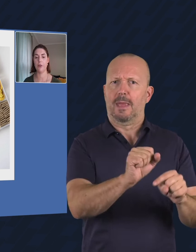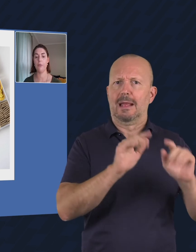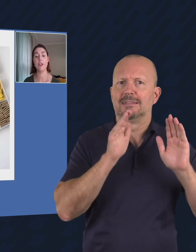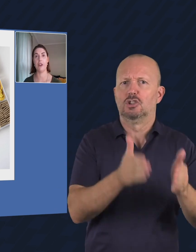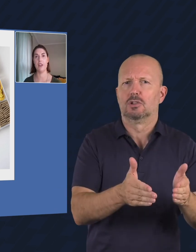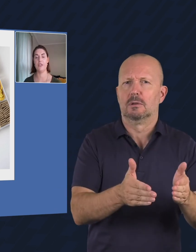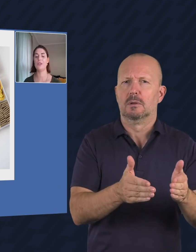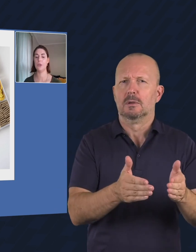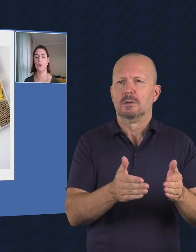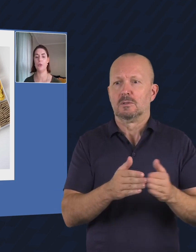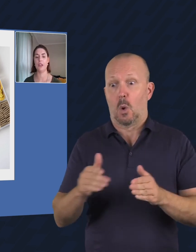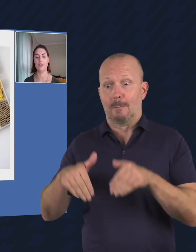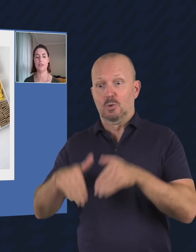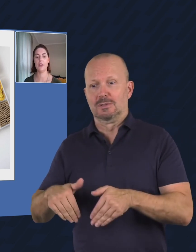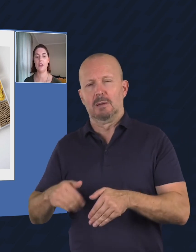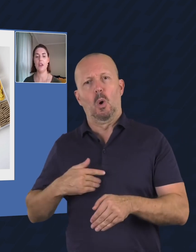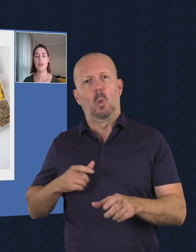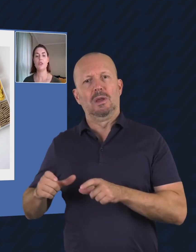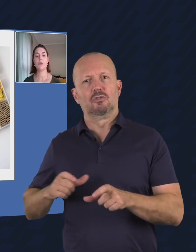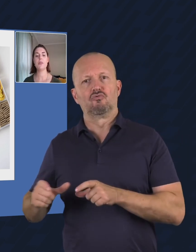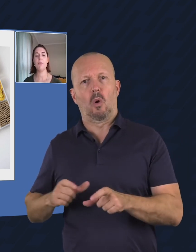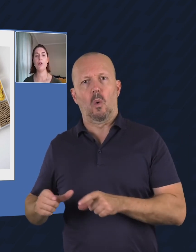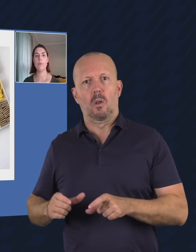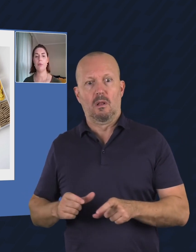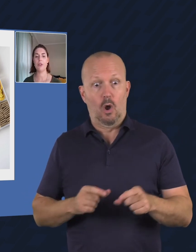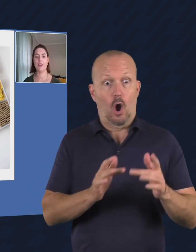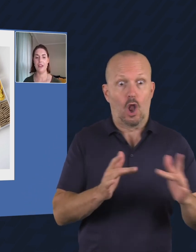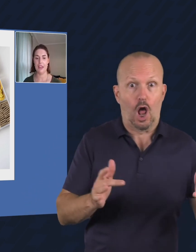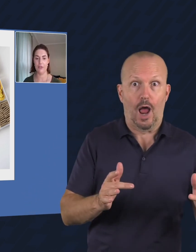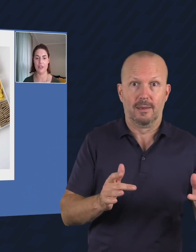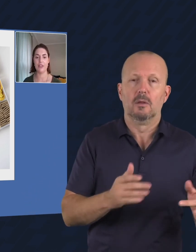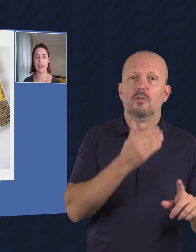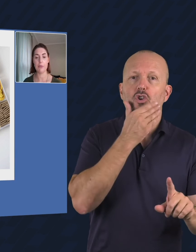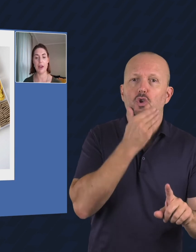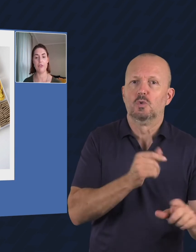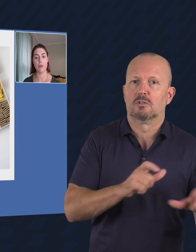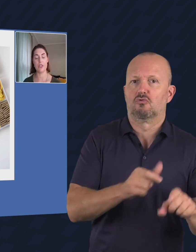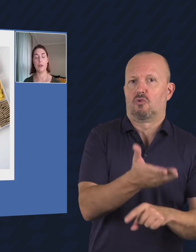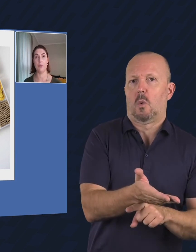from the curators to the audience. So it's more important than ever to think about the voice in